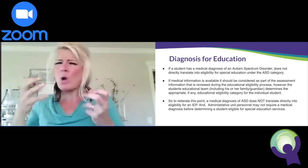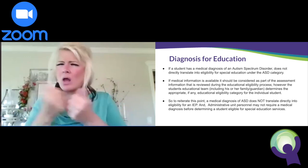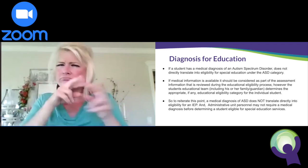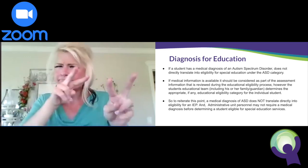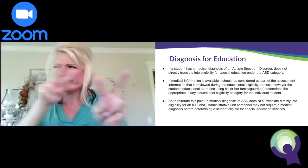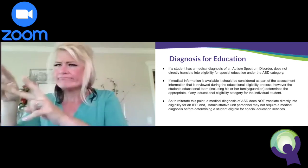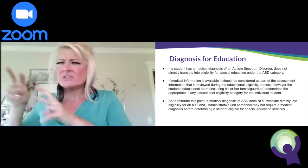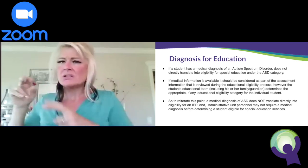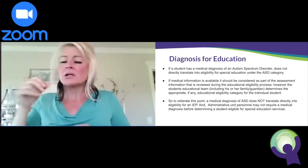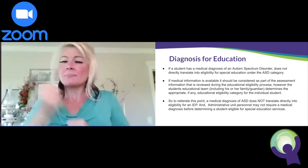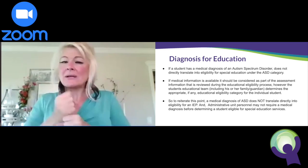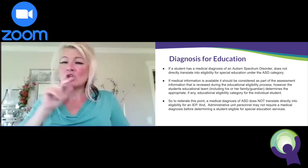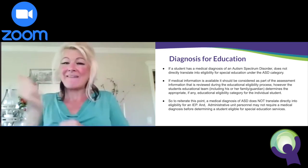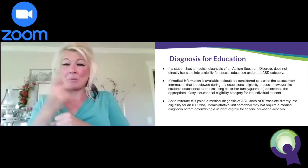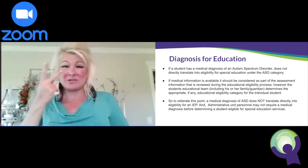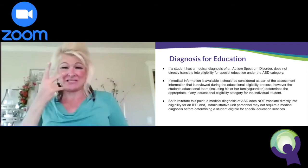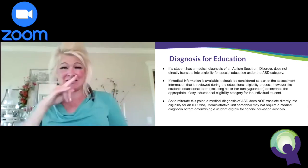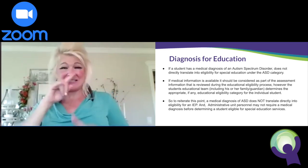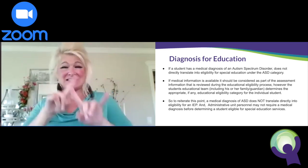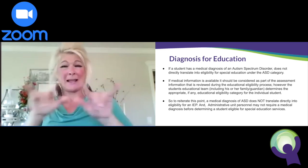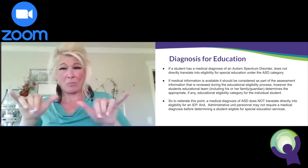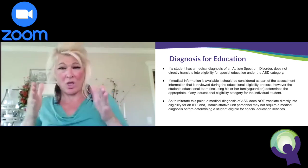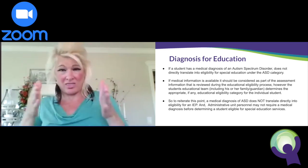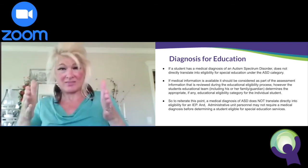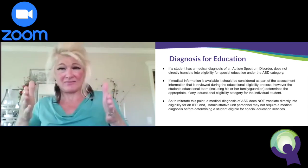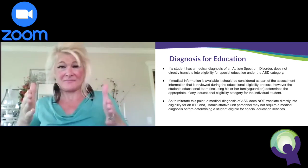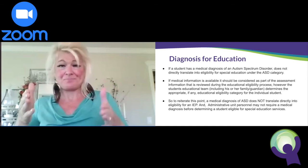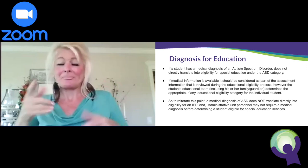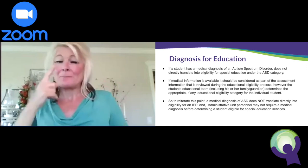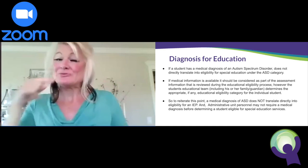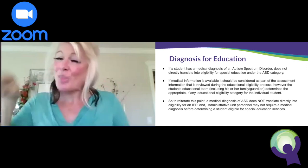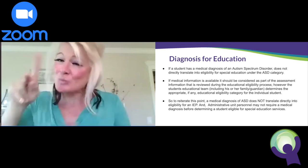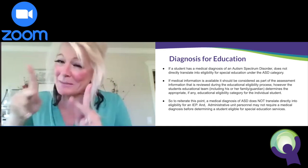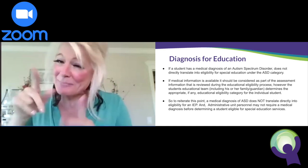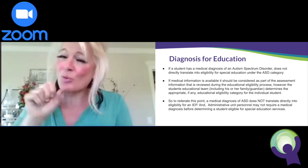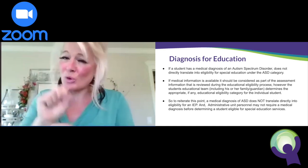interview the interpreters, the EAs, teachers and everybody, to just see how everybody sees